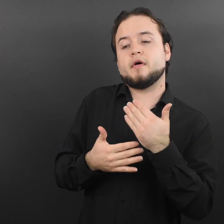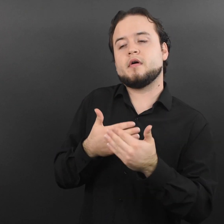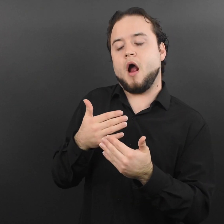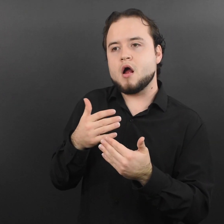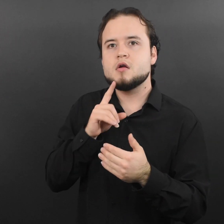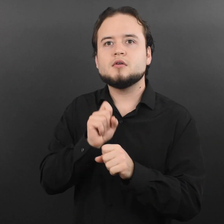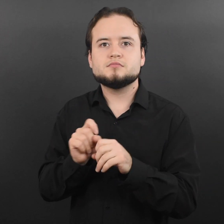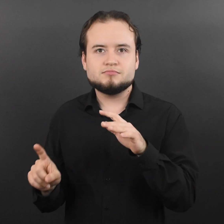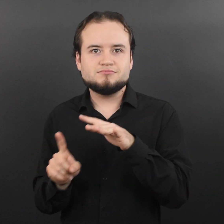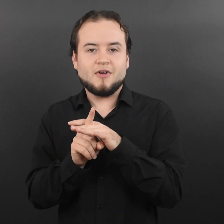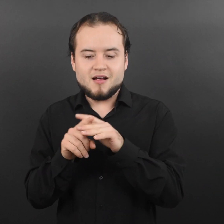About test results